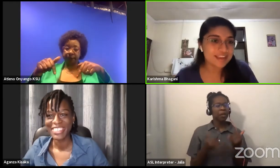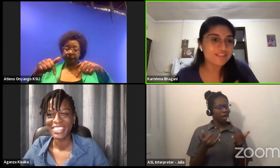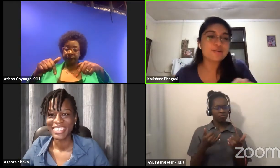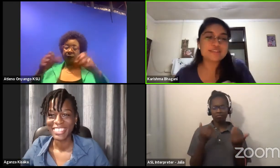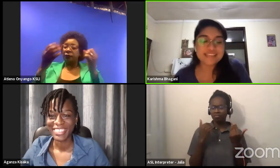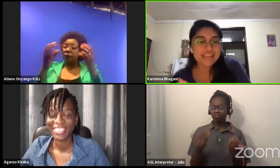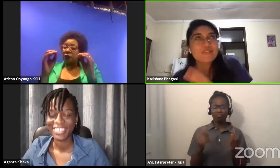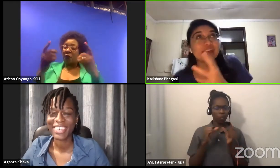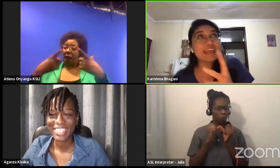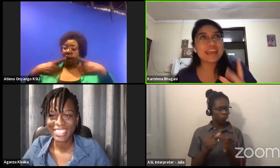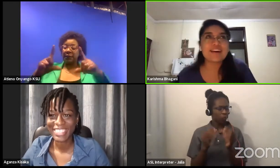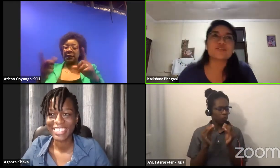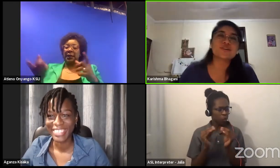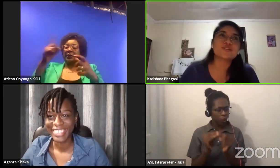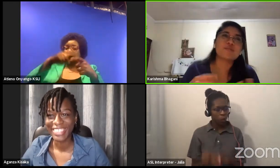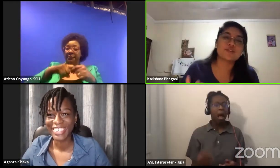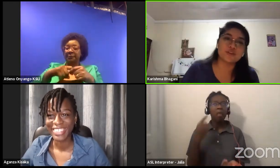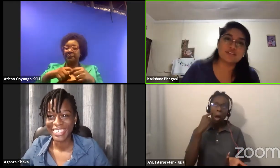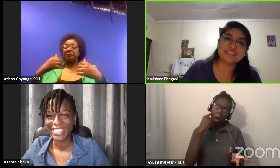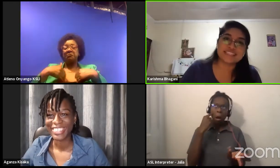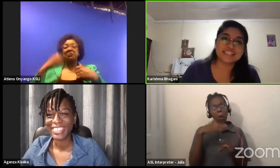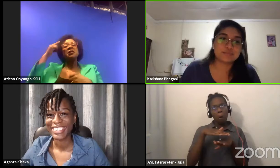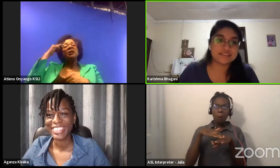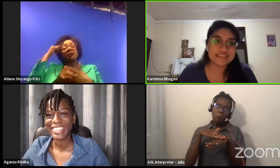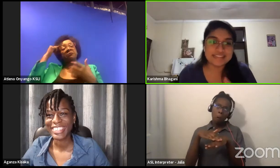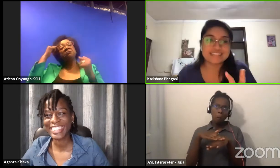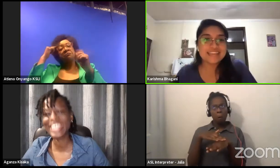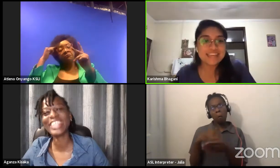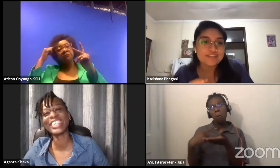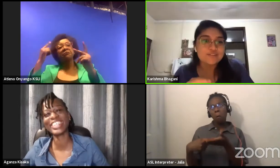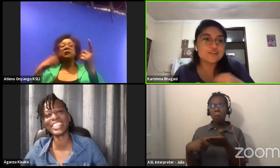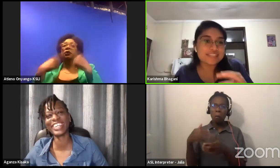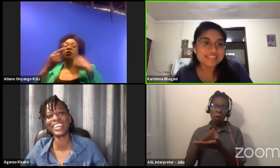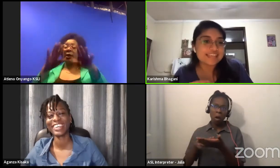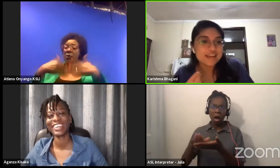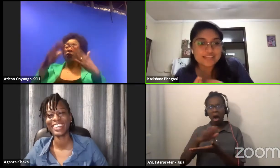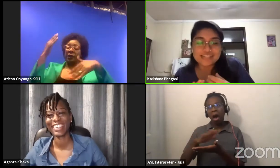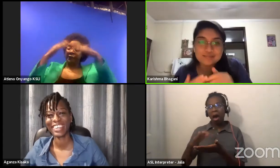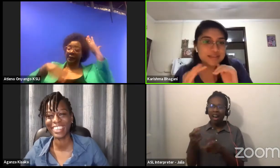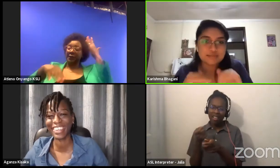Here I was thinking, okay, I'll talk to you about your university experience. Then try to tease that out a little bit